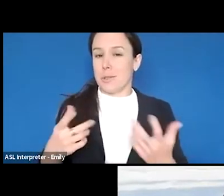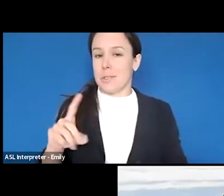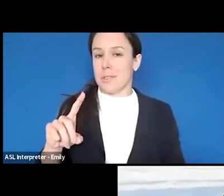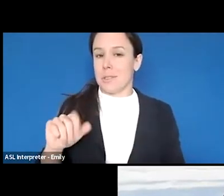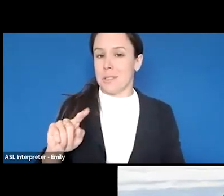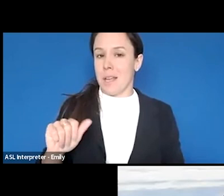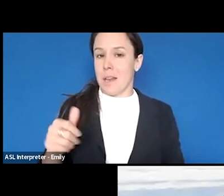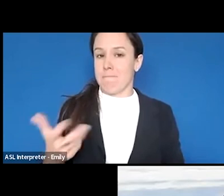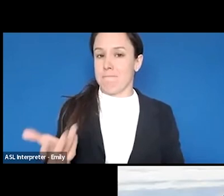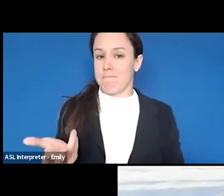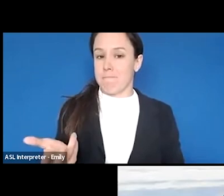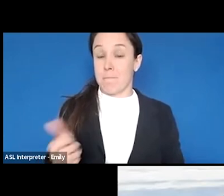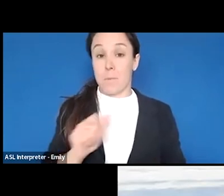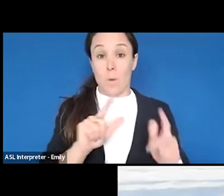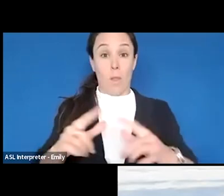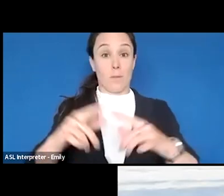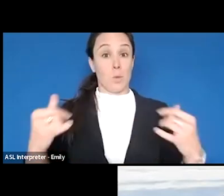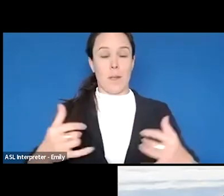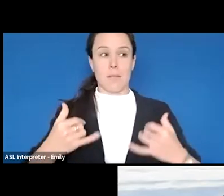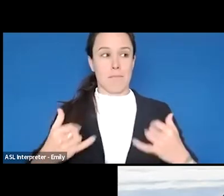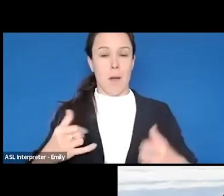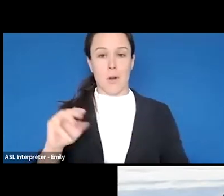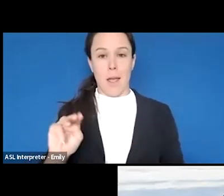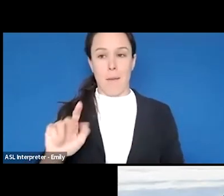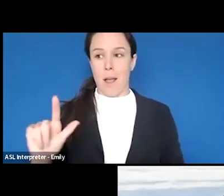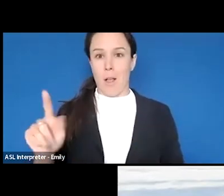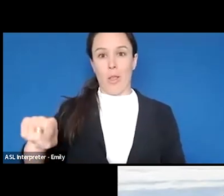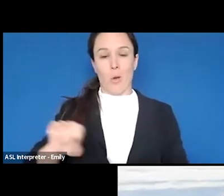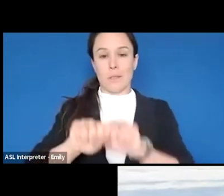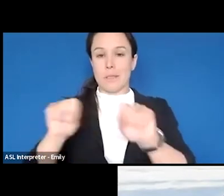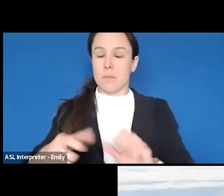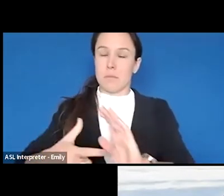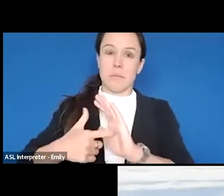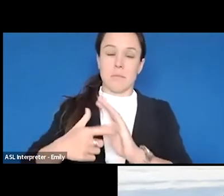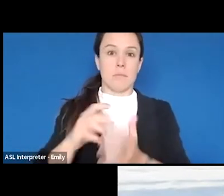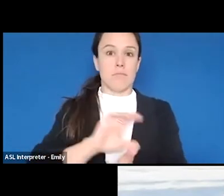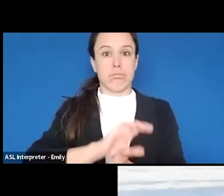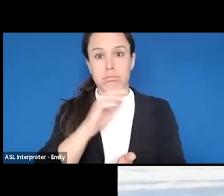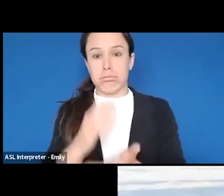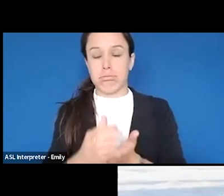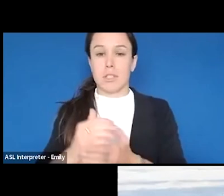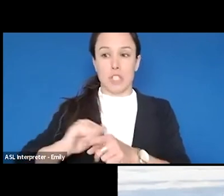All of today's modern ML systems require large amounts of training data in order